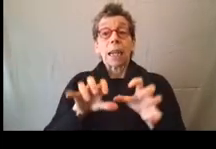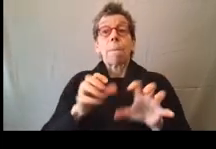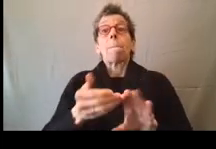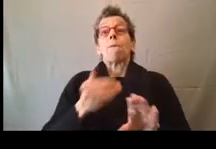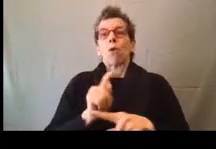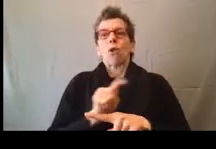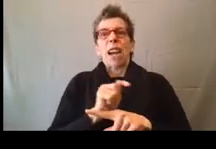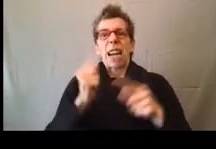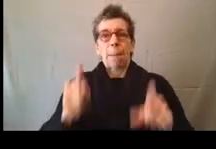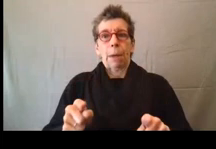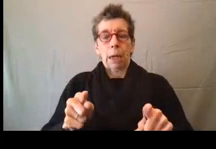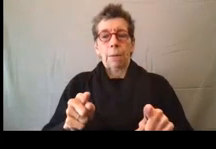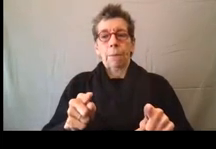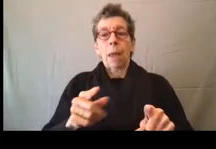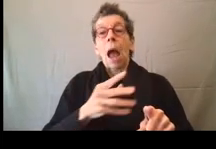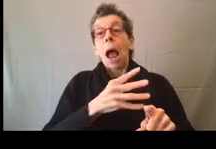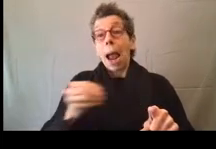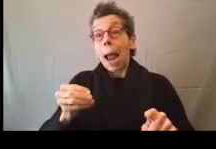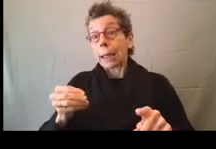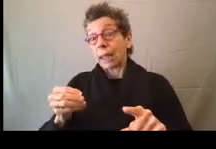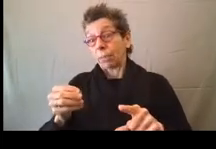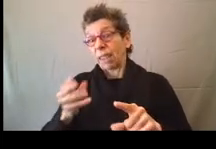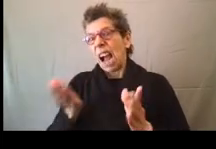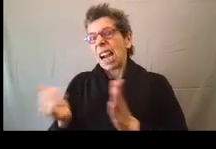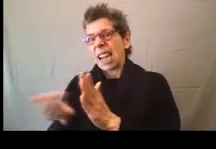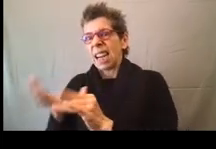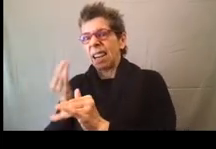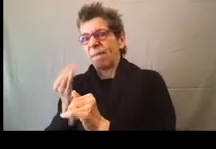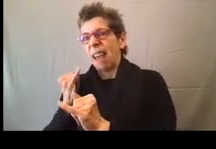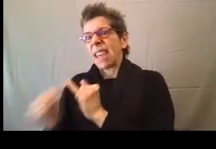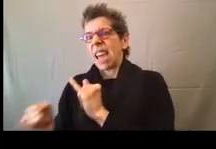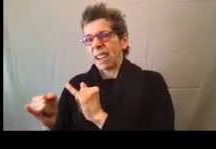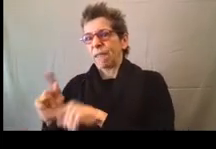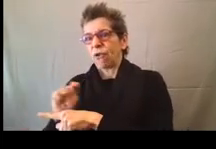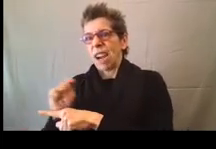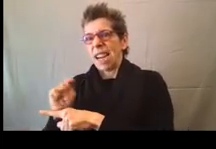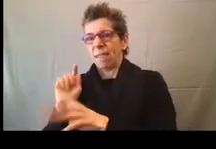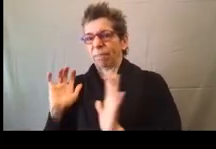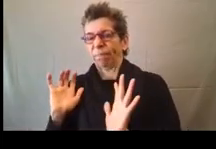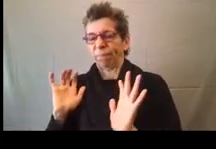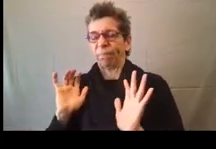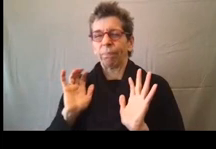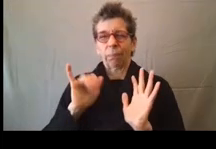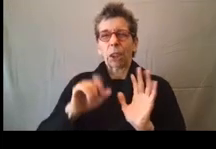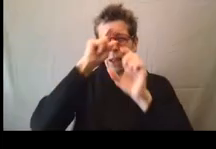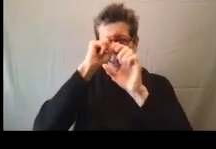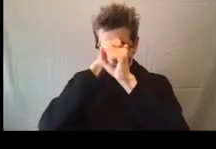also done immediately following the training. So that gives you a little context as to what